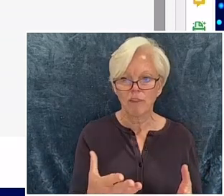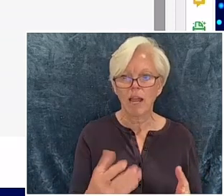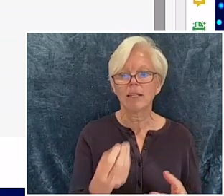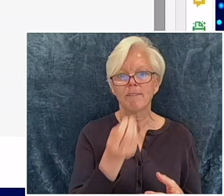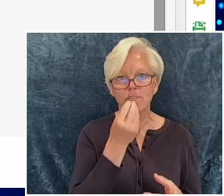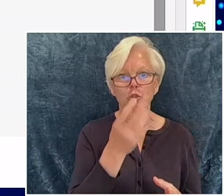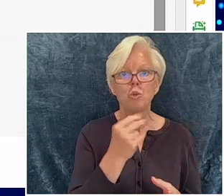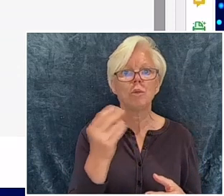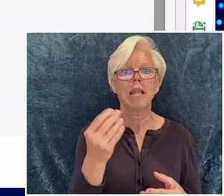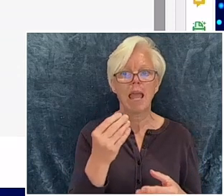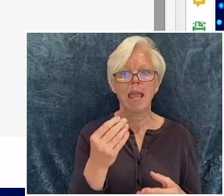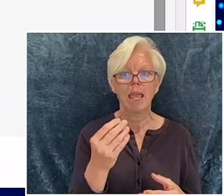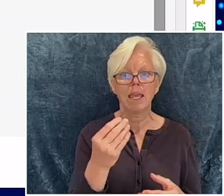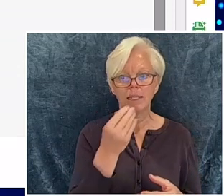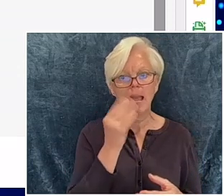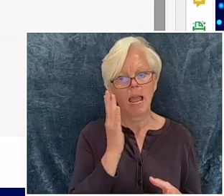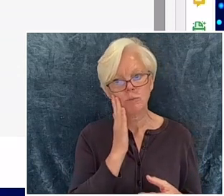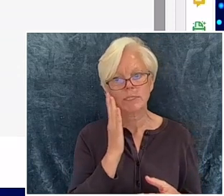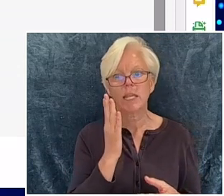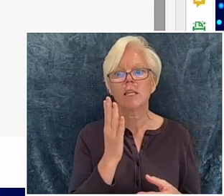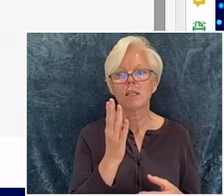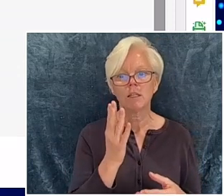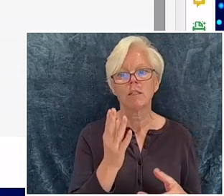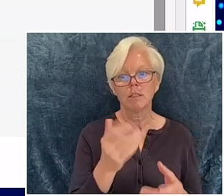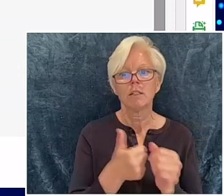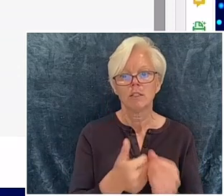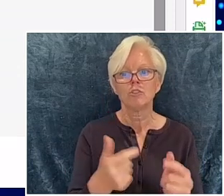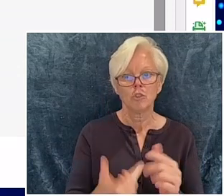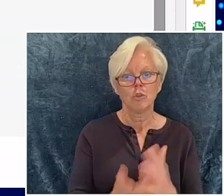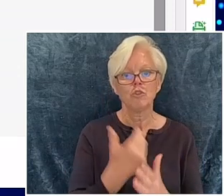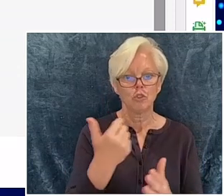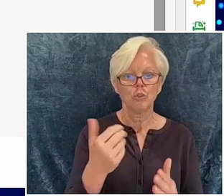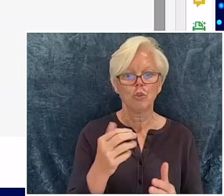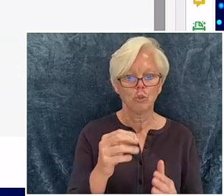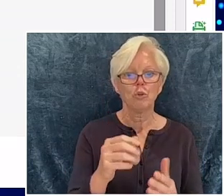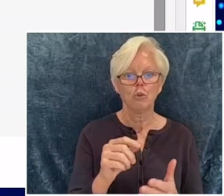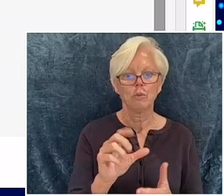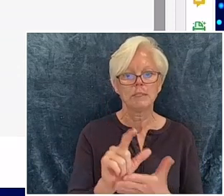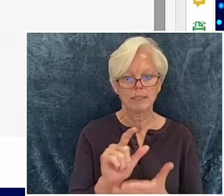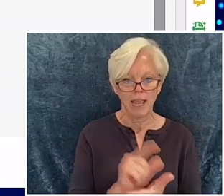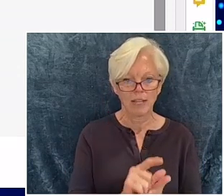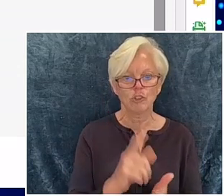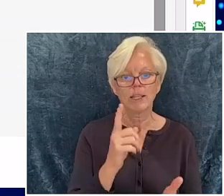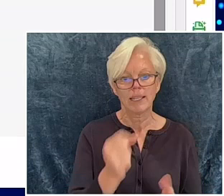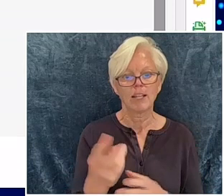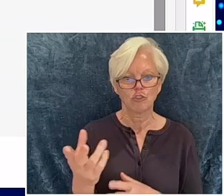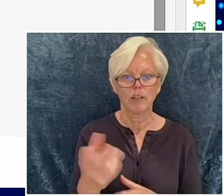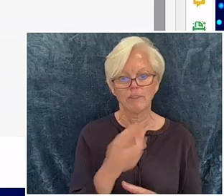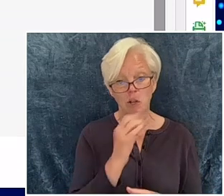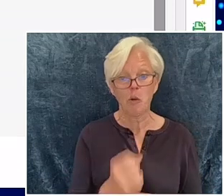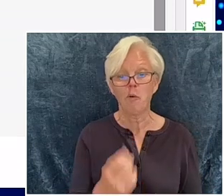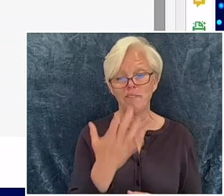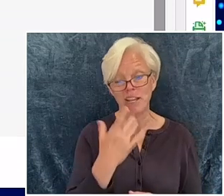conforming to the new statute, getting rid of an old favorite of mine, room and board. Assess the student for the payment